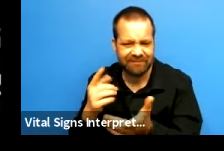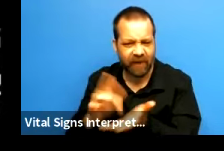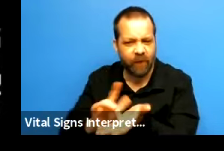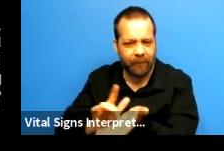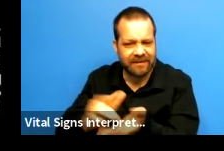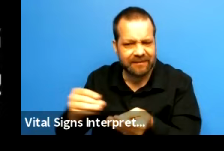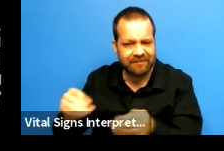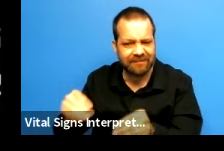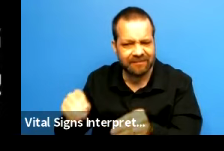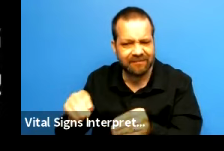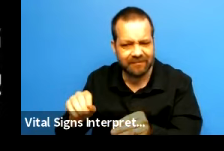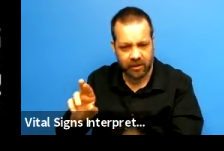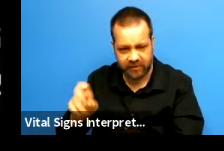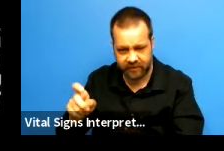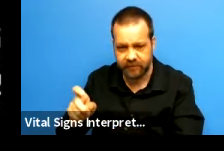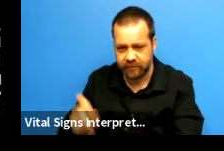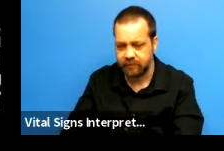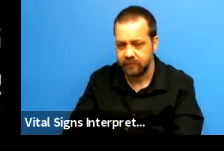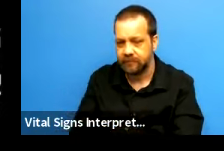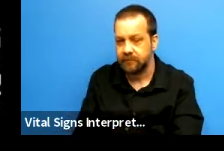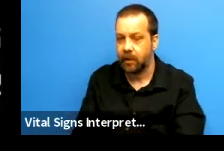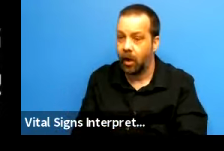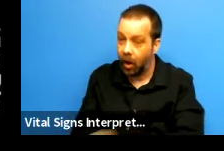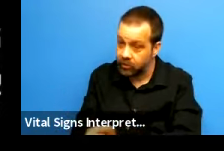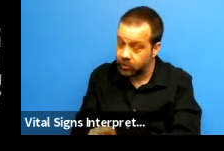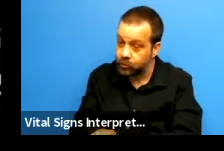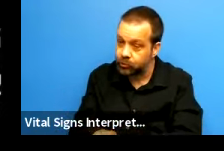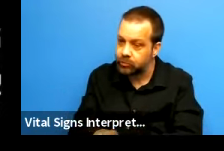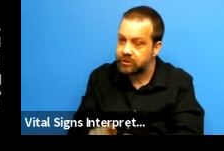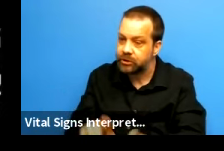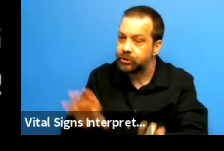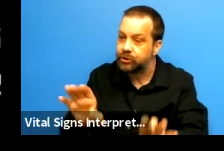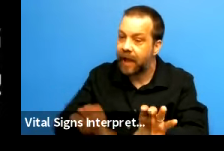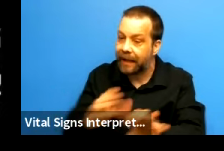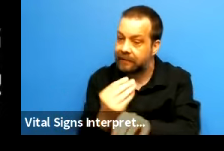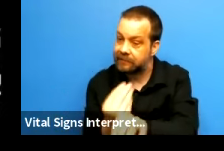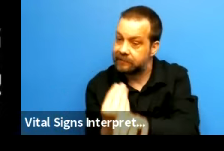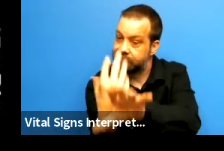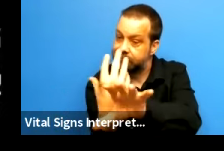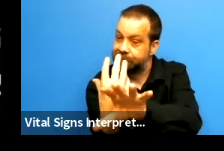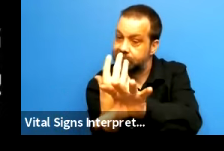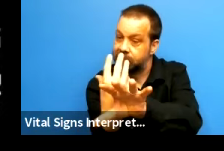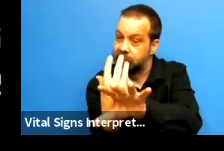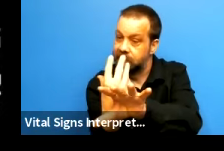and the ability to do live chat video appointments.